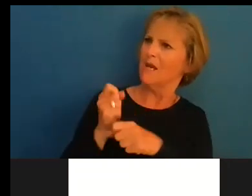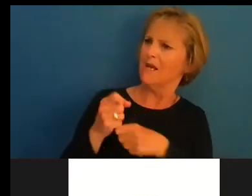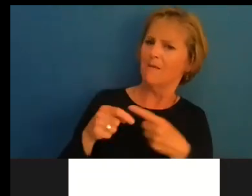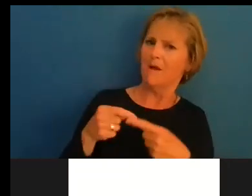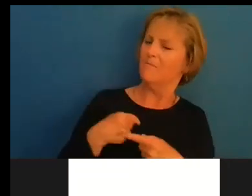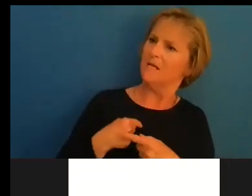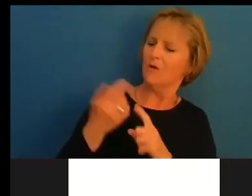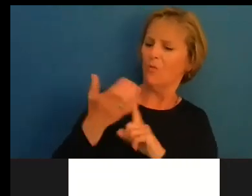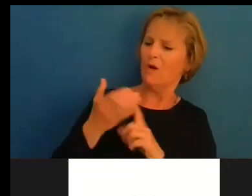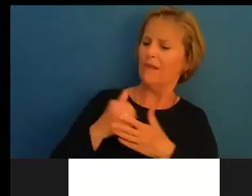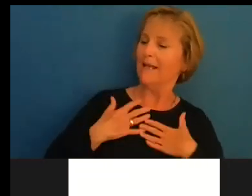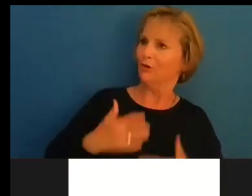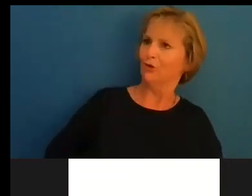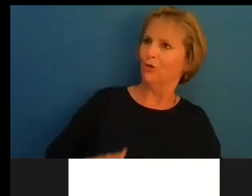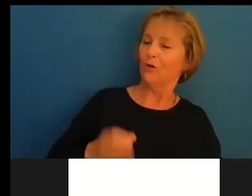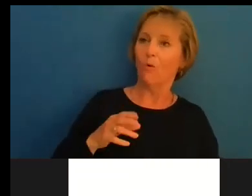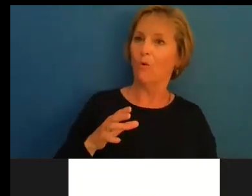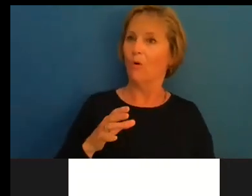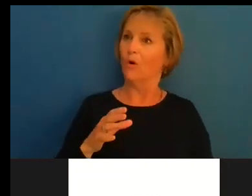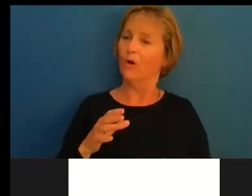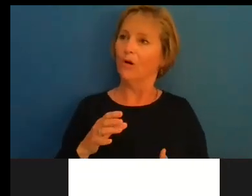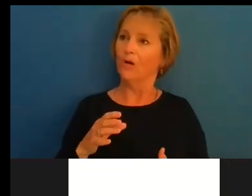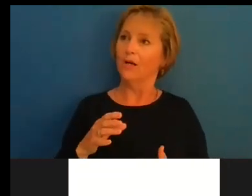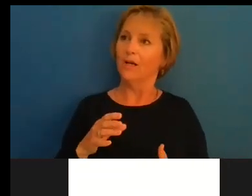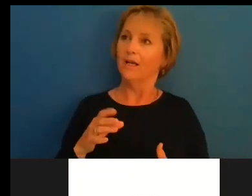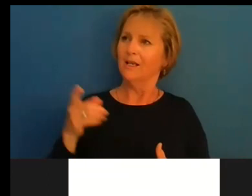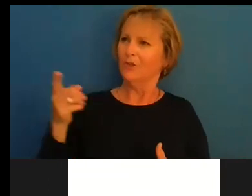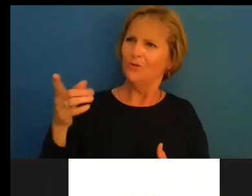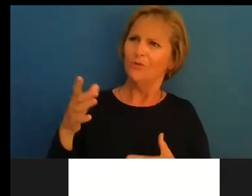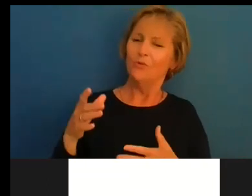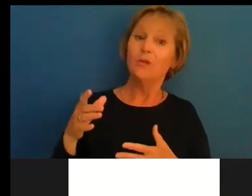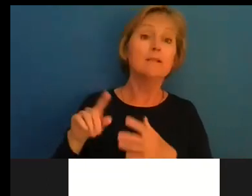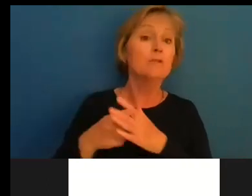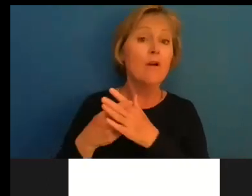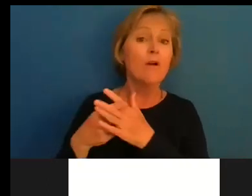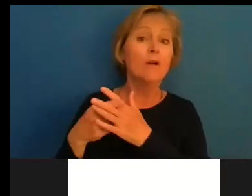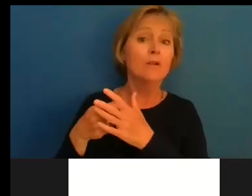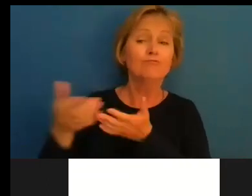wearing that shirt, or like eating this thing', and you can kind of start that conversation